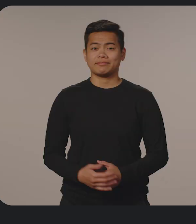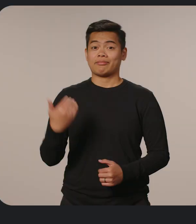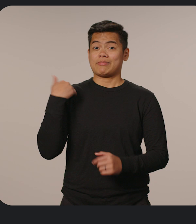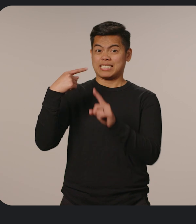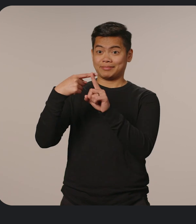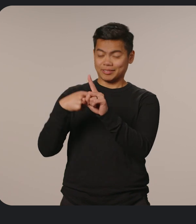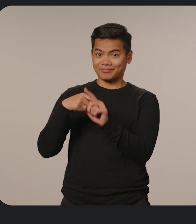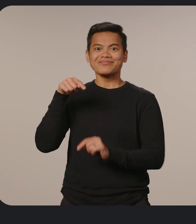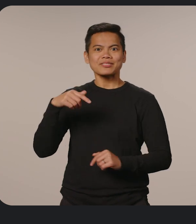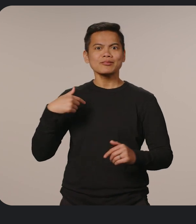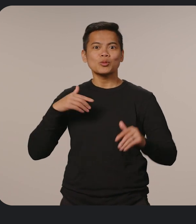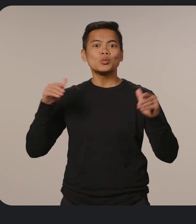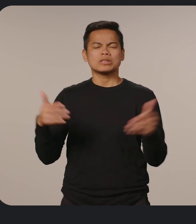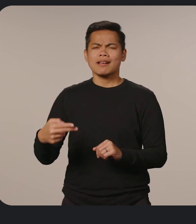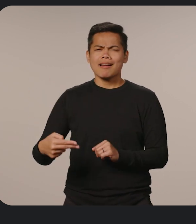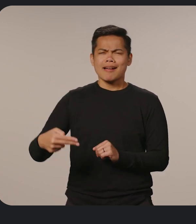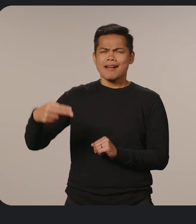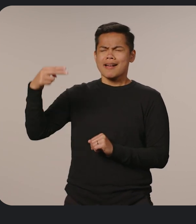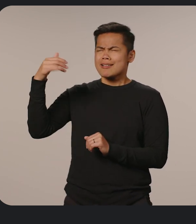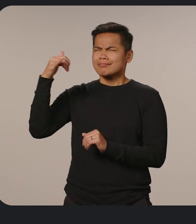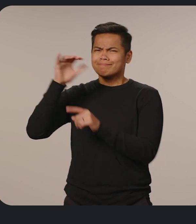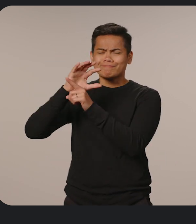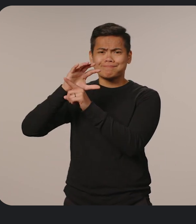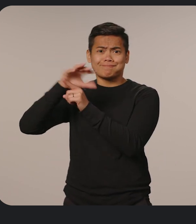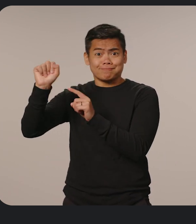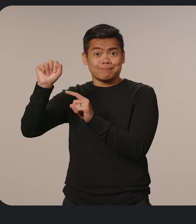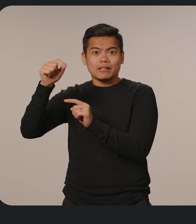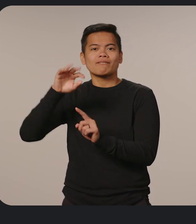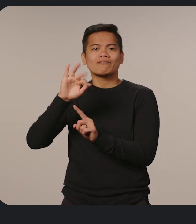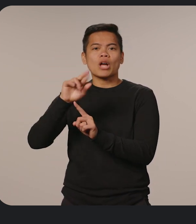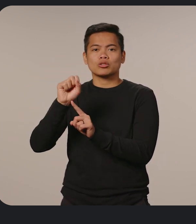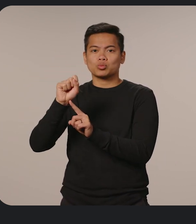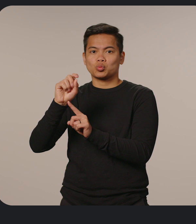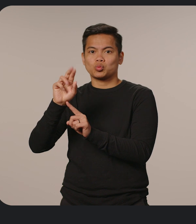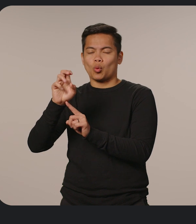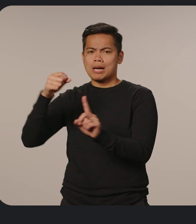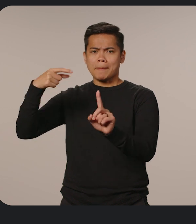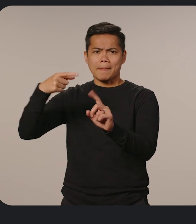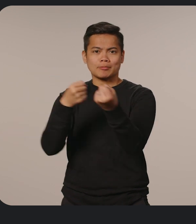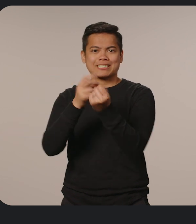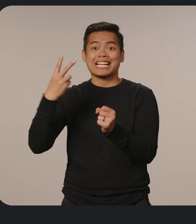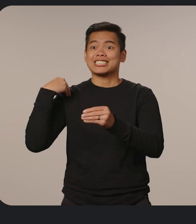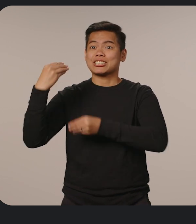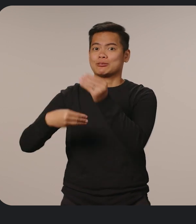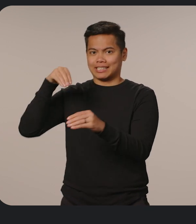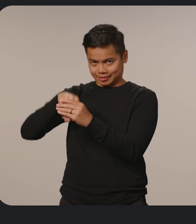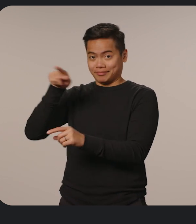just last month we also introduced the highly anticipated preview of five-star trigger support in second generation of